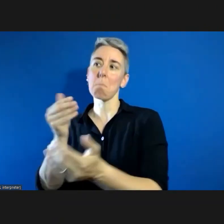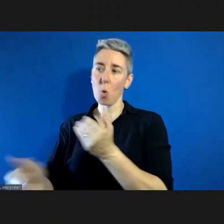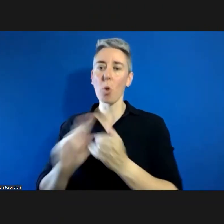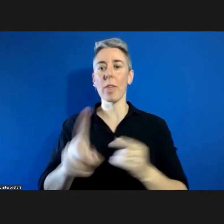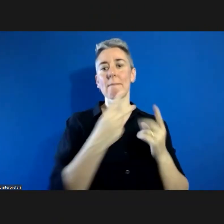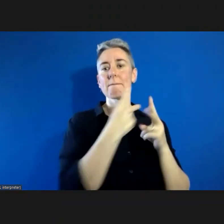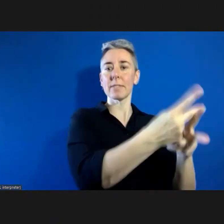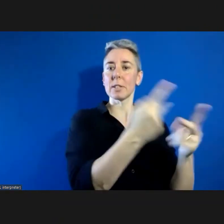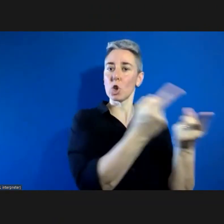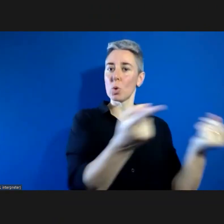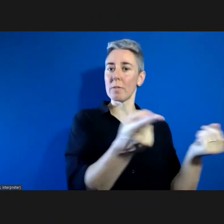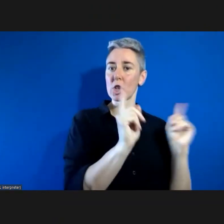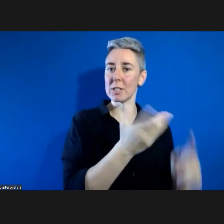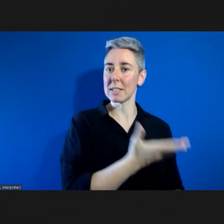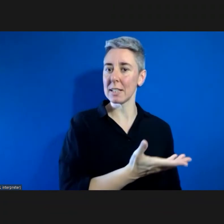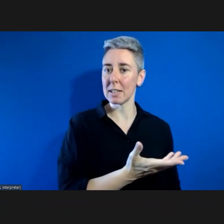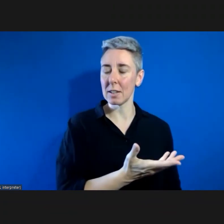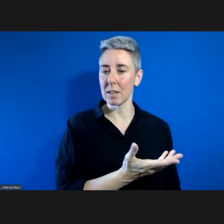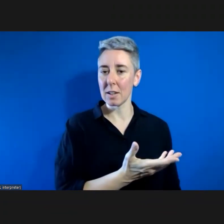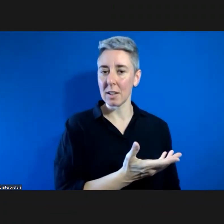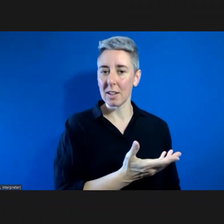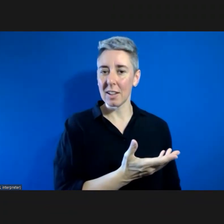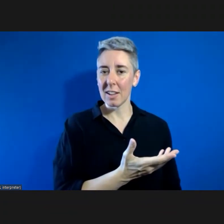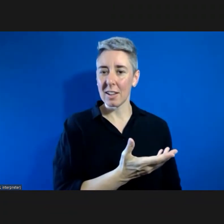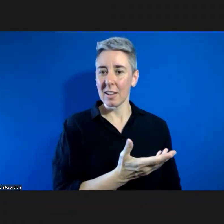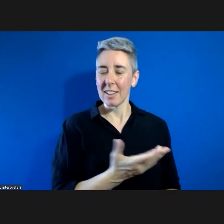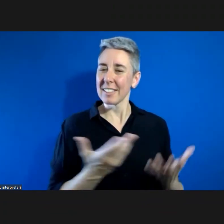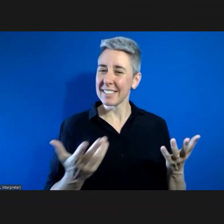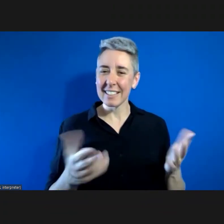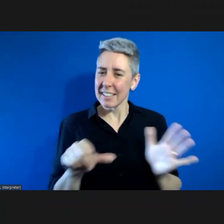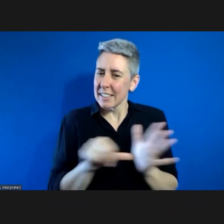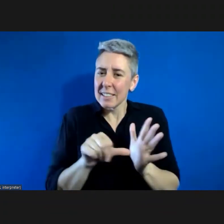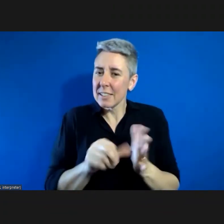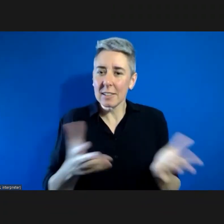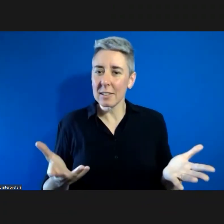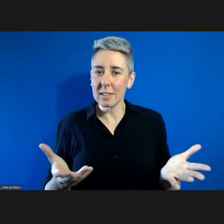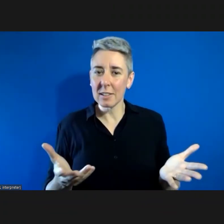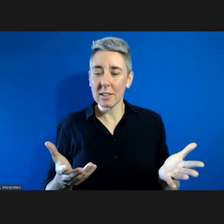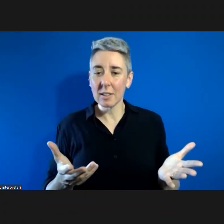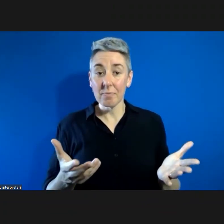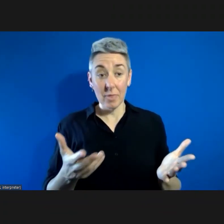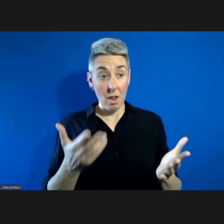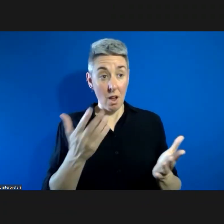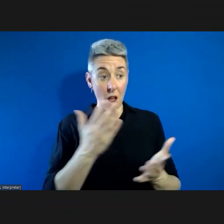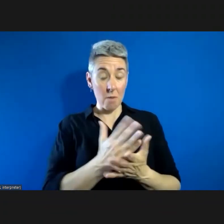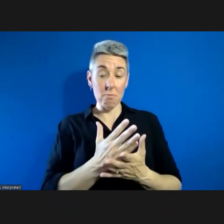it's hard to believe, but when I began it took me about two years before I felt comfortable to say